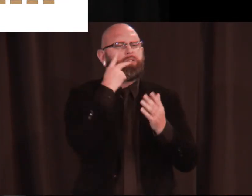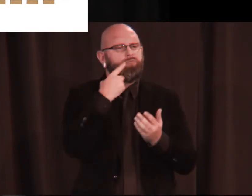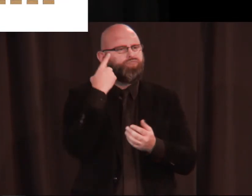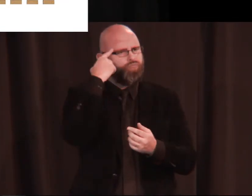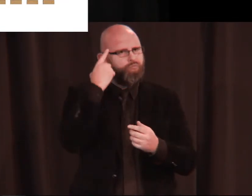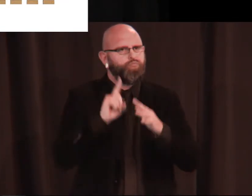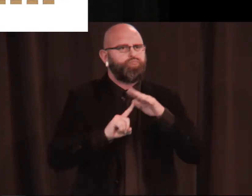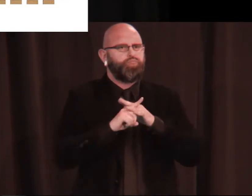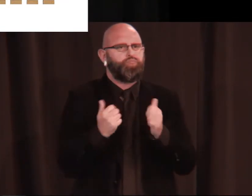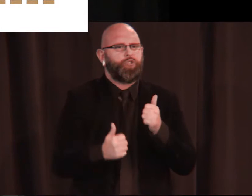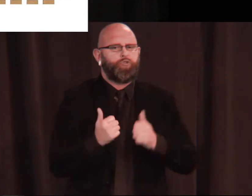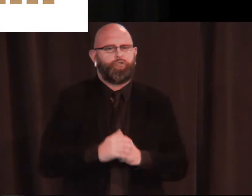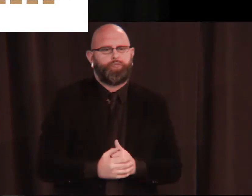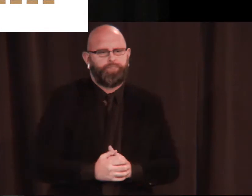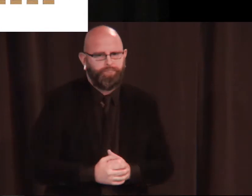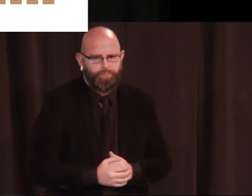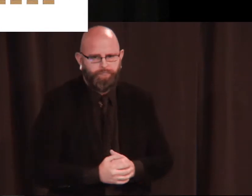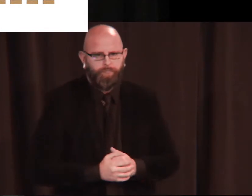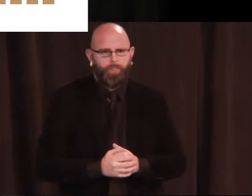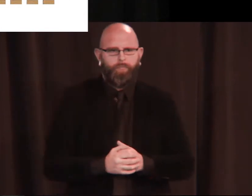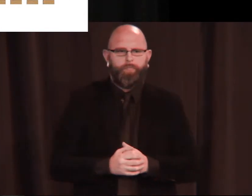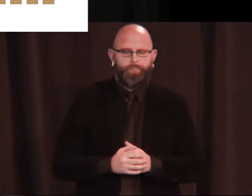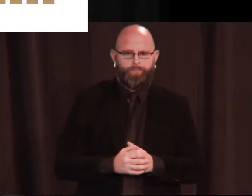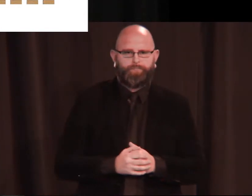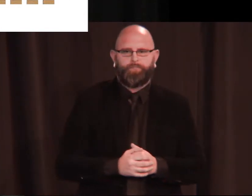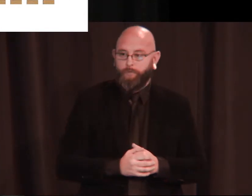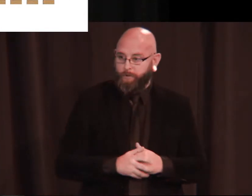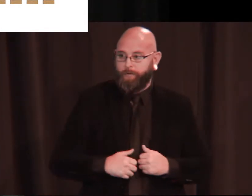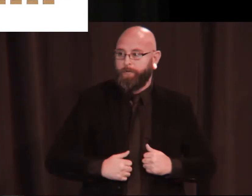I'm going to have some water. Good job.